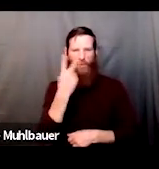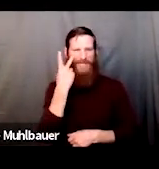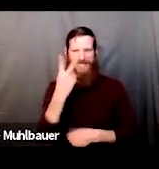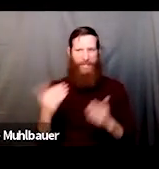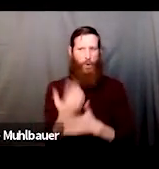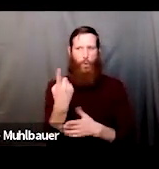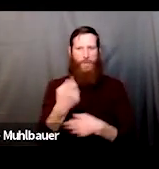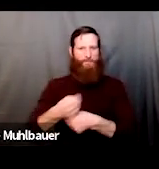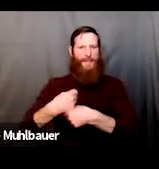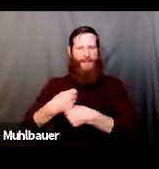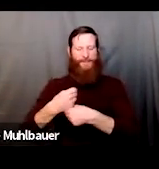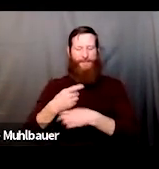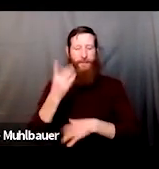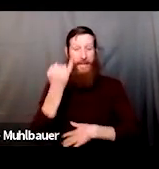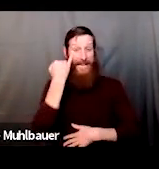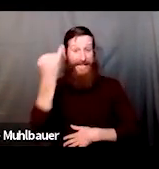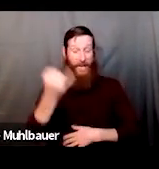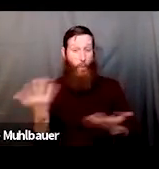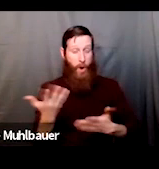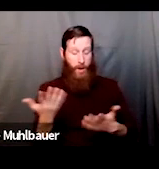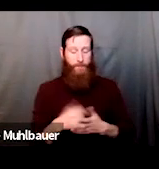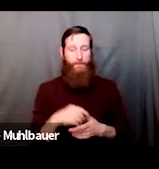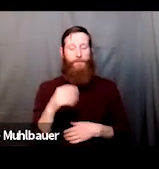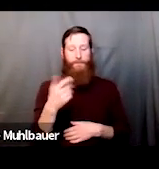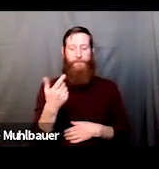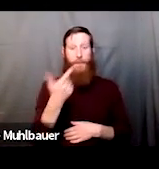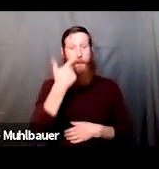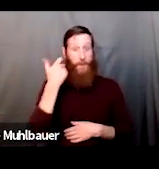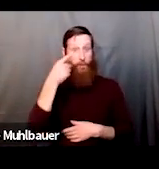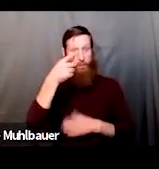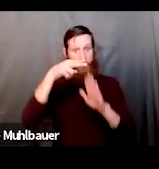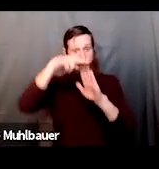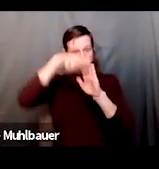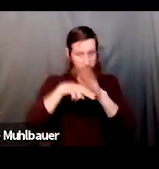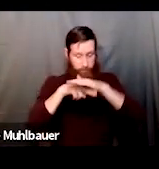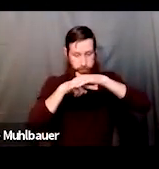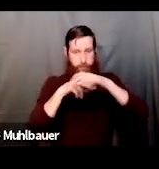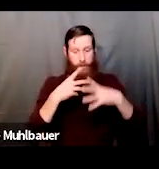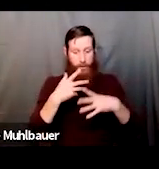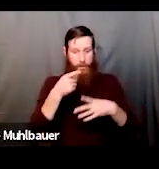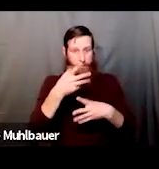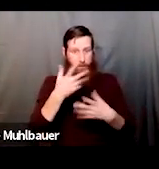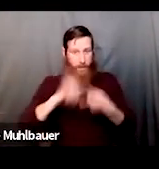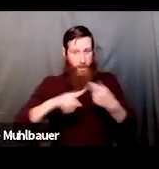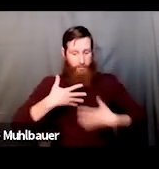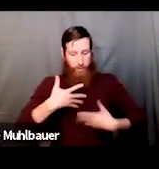The idea is that asphyxia is the primary cause of mortality in an avalanche